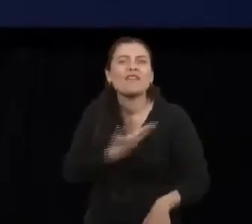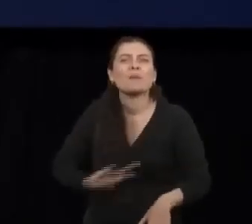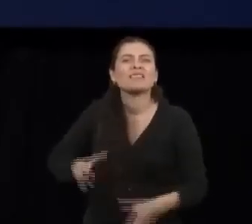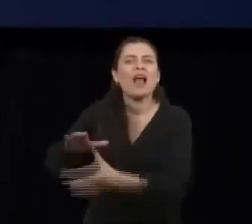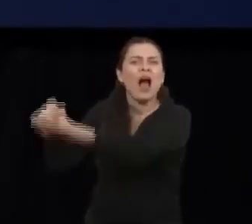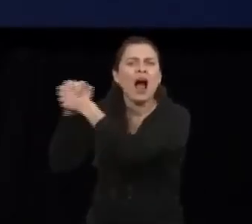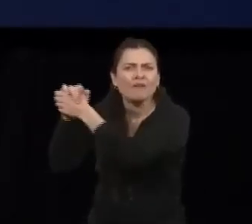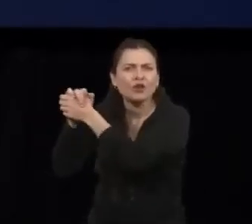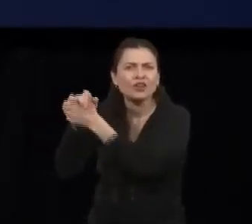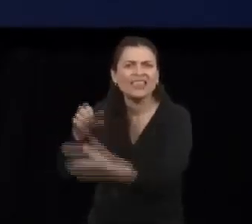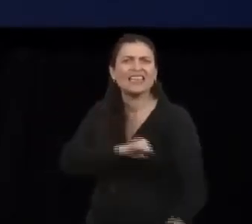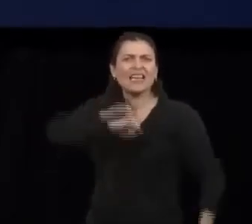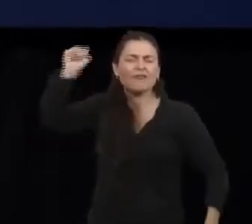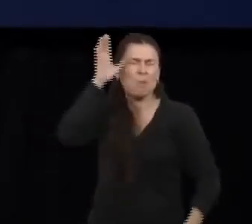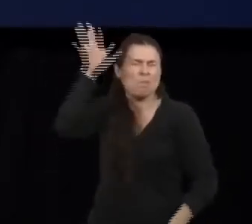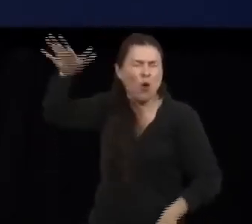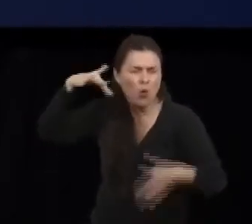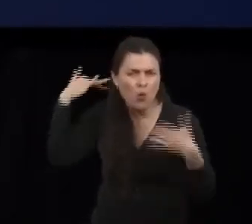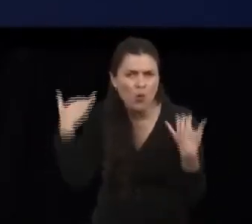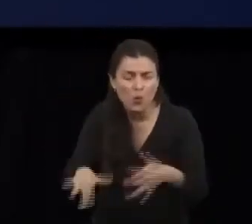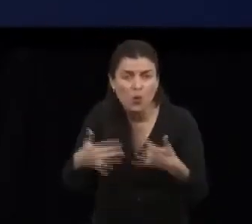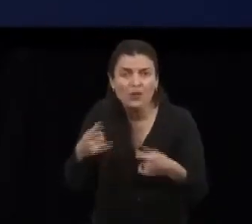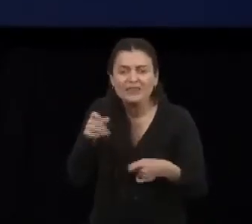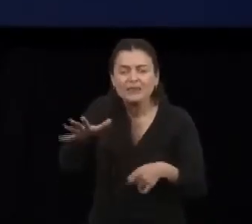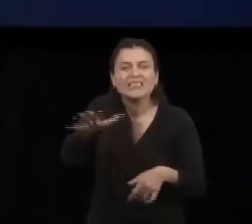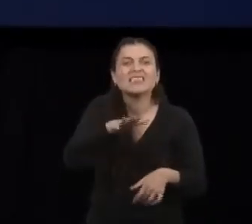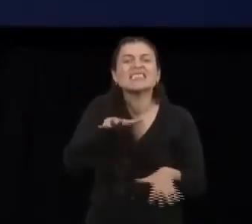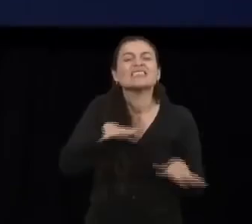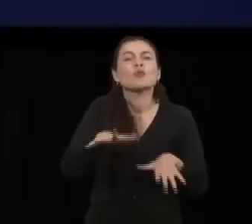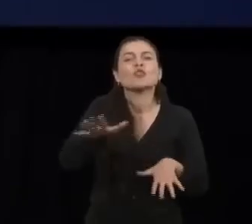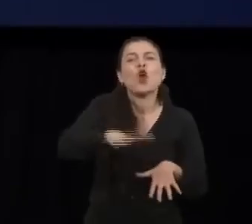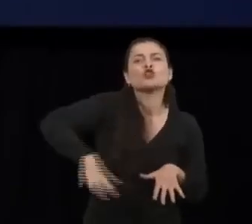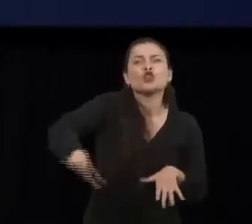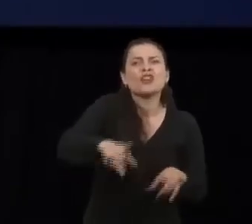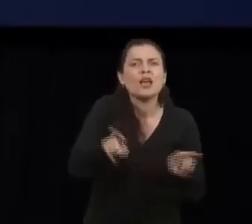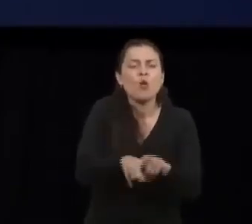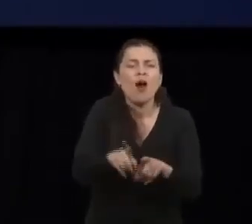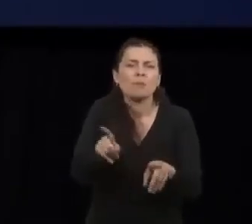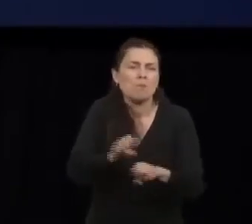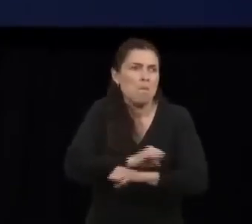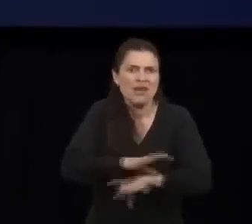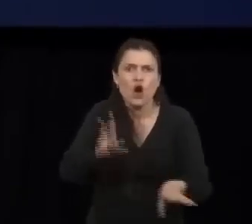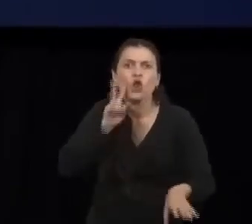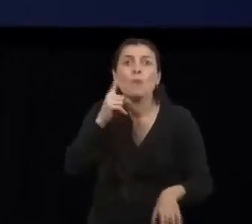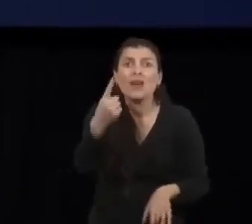and social conditions that were worse than that of 2001. That is, they were the sum of all the bad things.